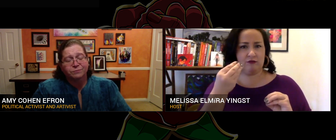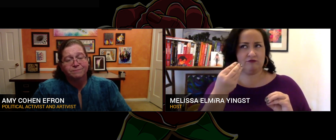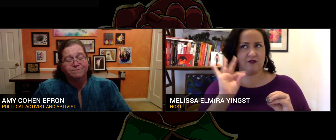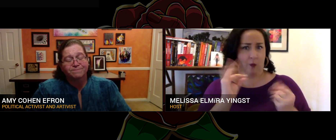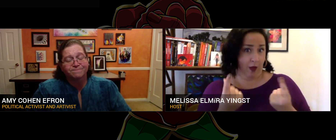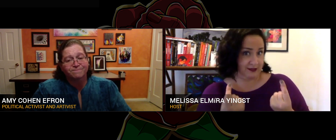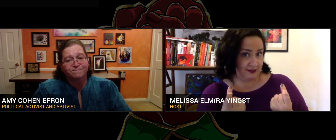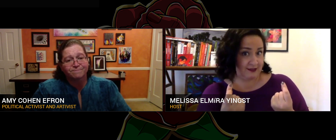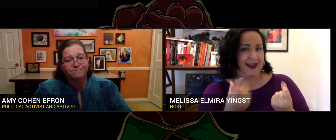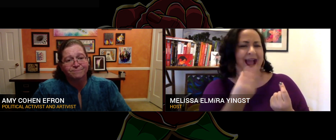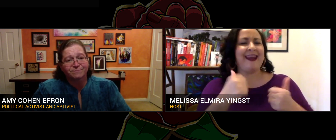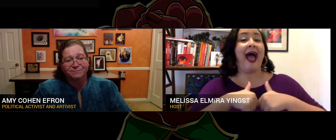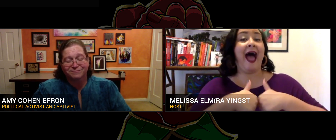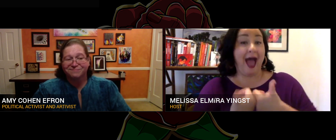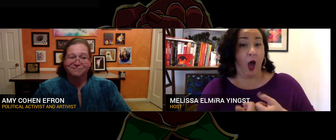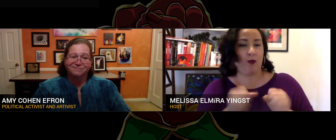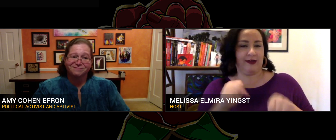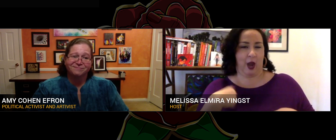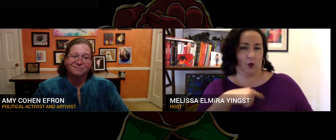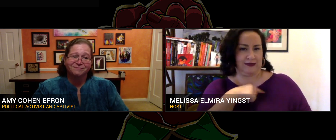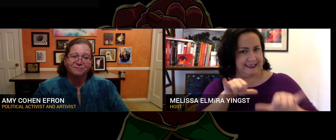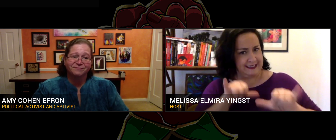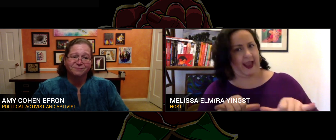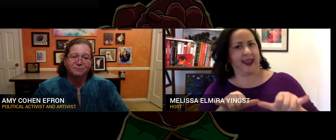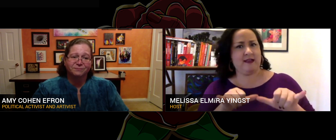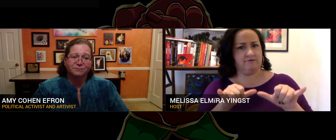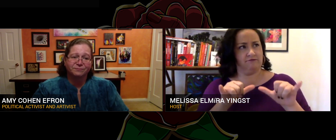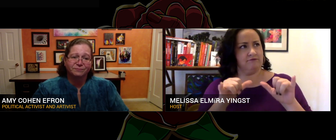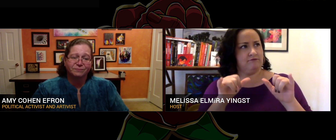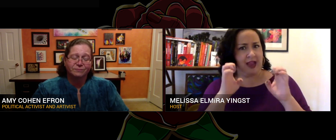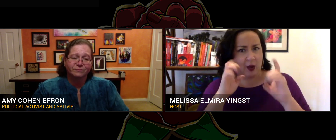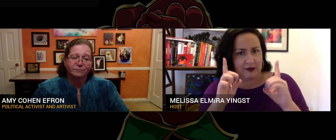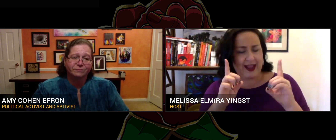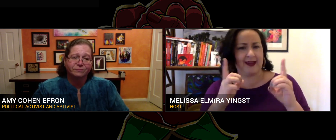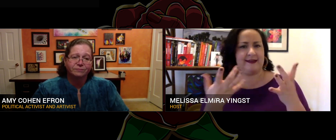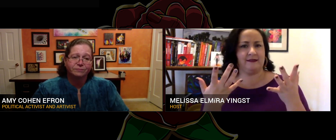of what and how we can stay educated